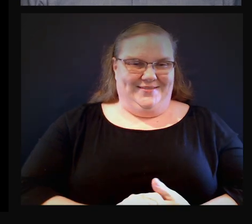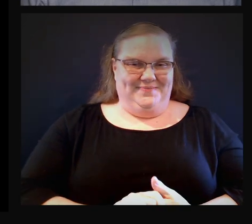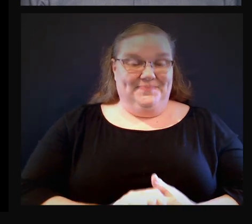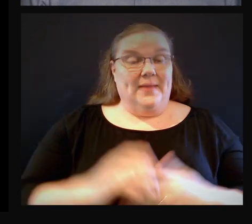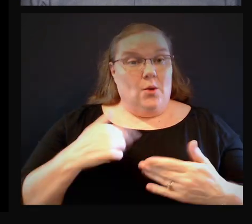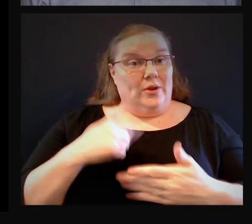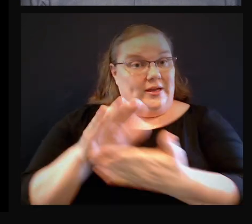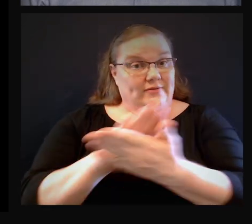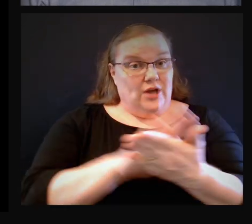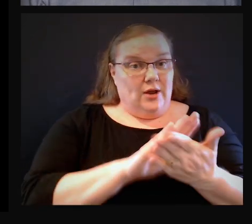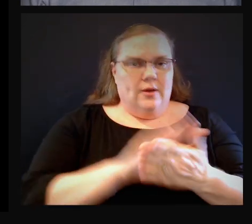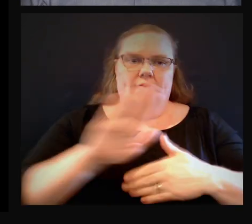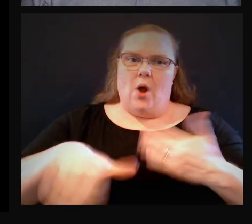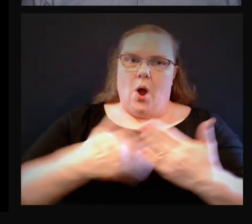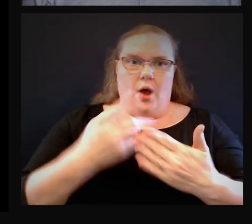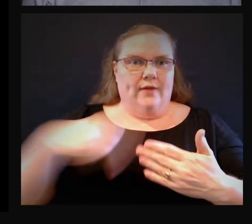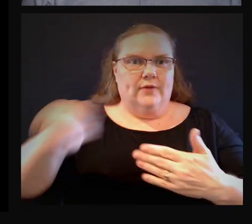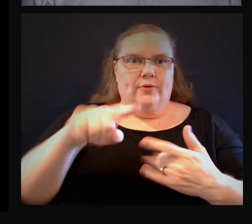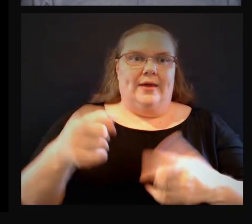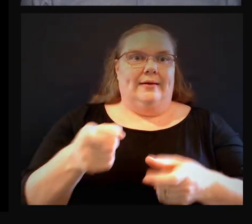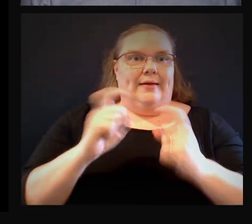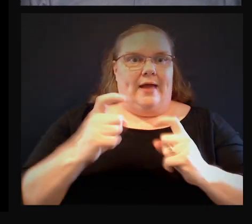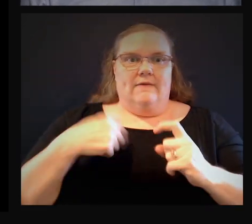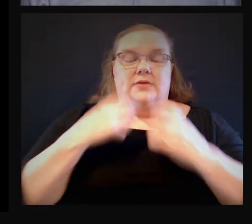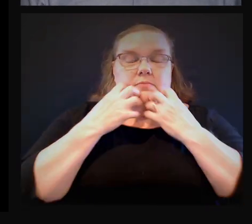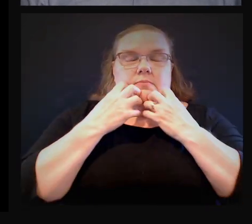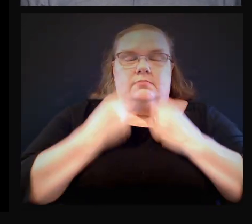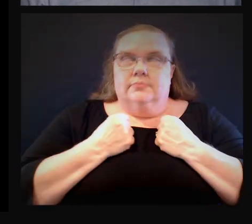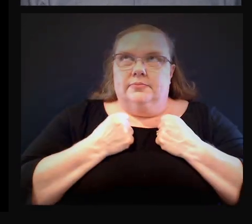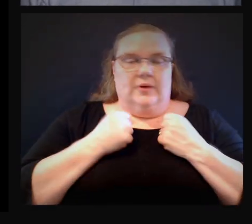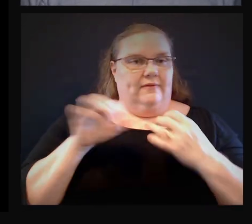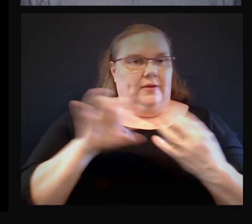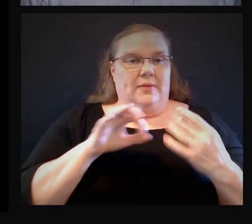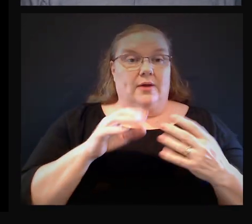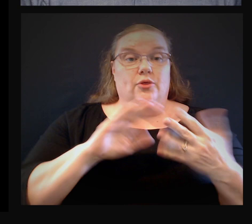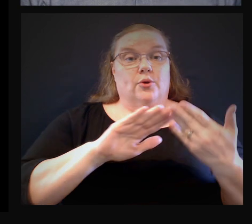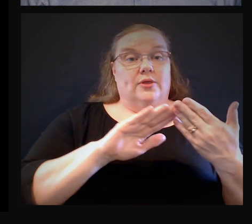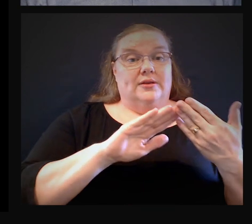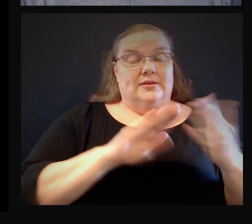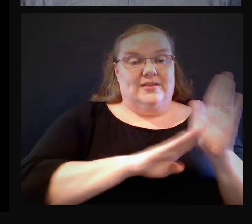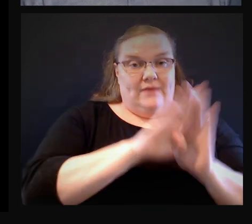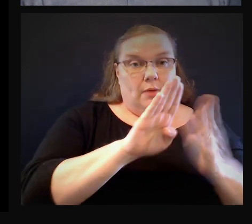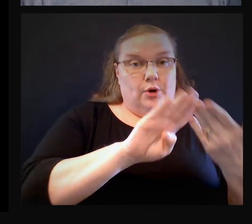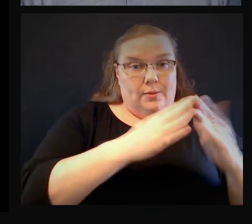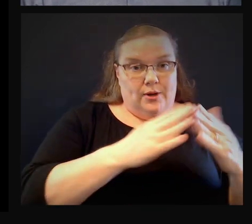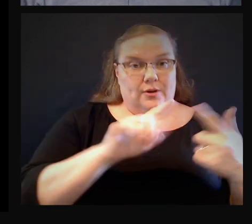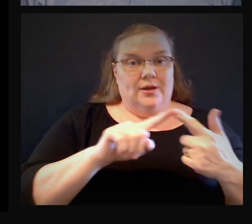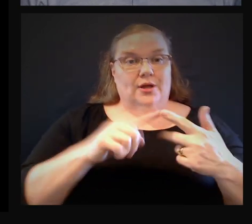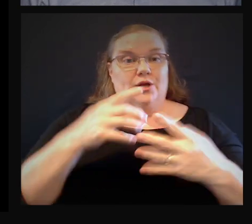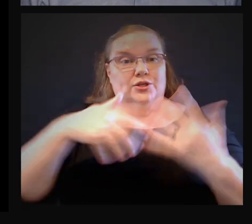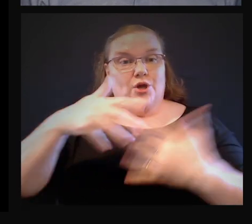I want to give a shout out to all of you who give us valuable feedback through Developer Community, social media, and surveys.